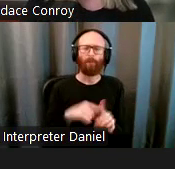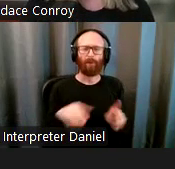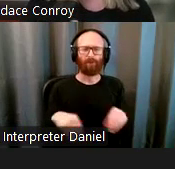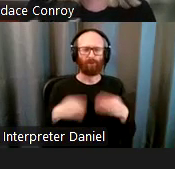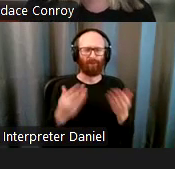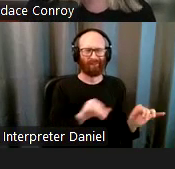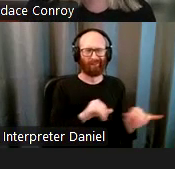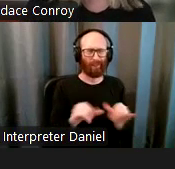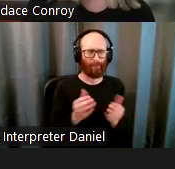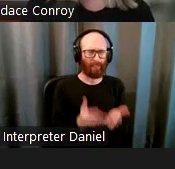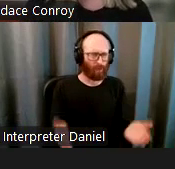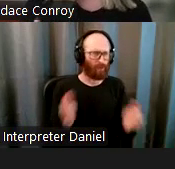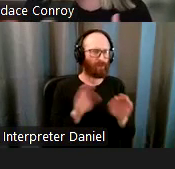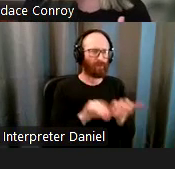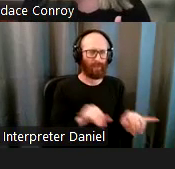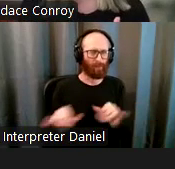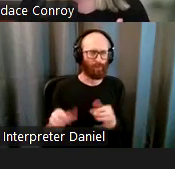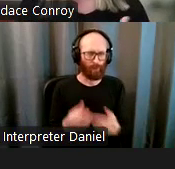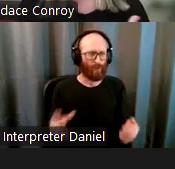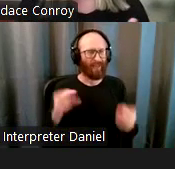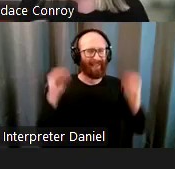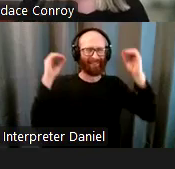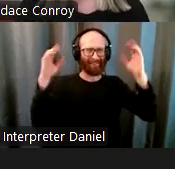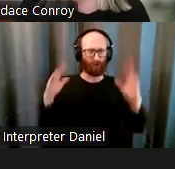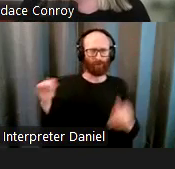students have the opportunity, or teachers have the opportunity to utilize those how